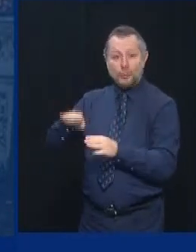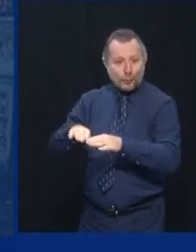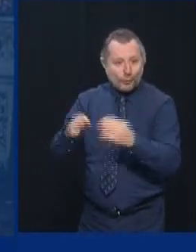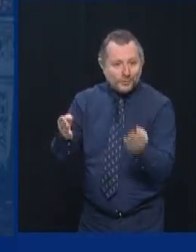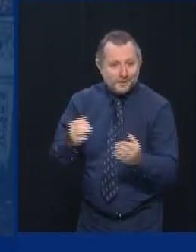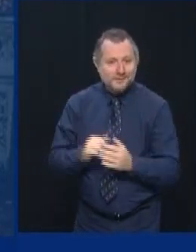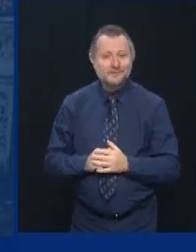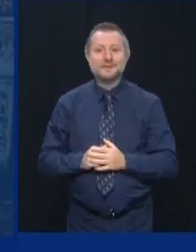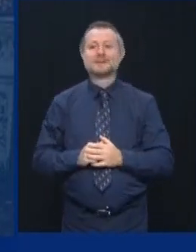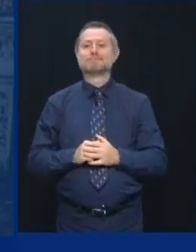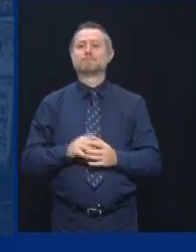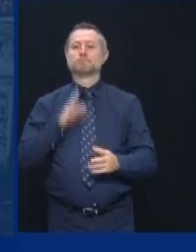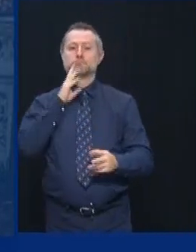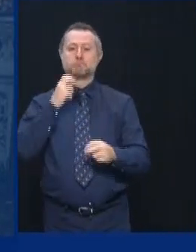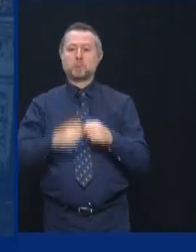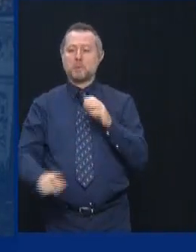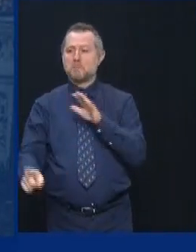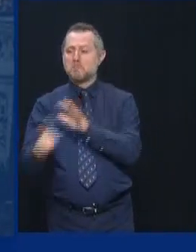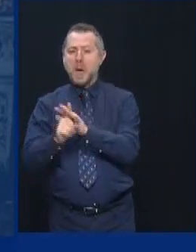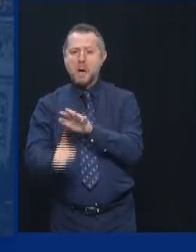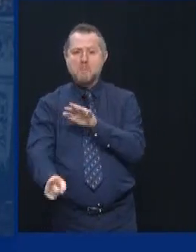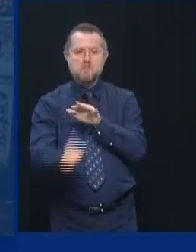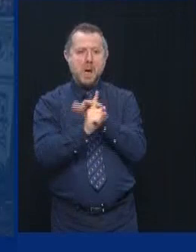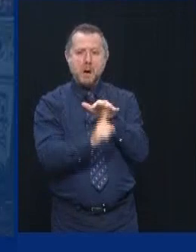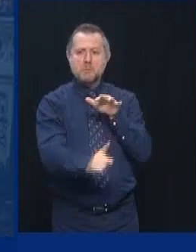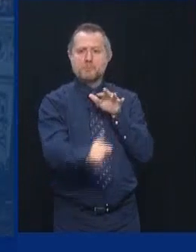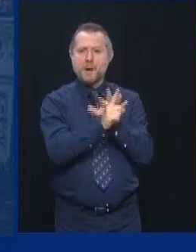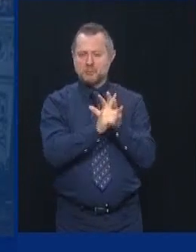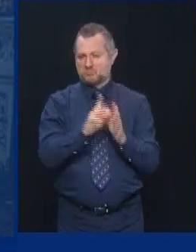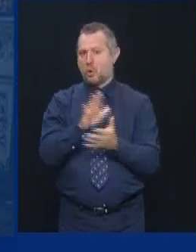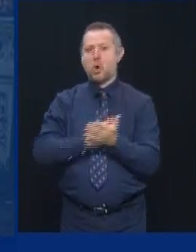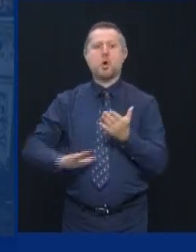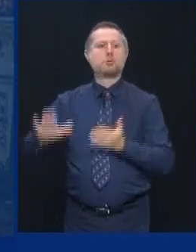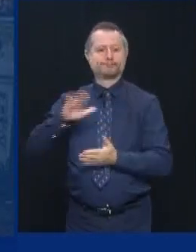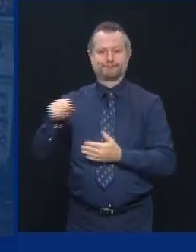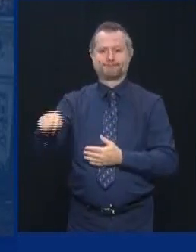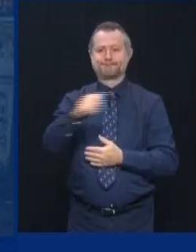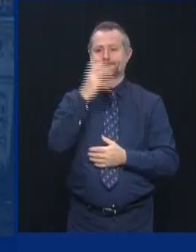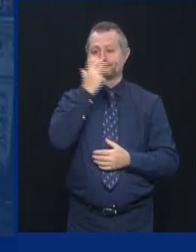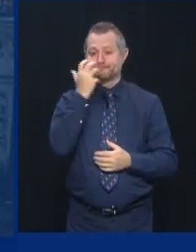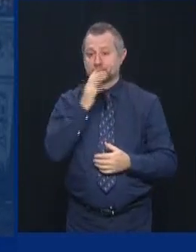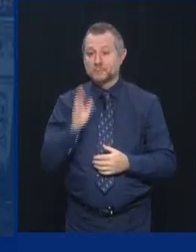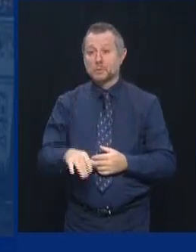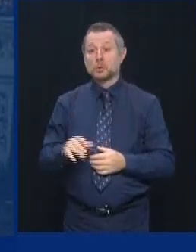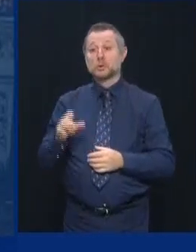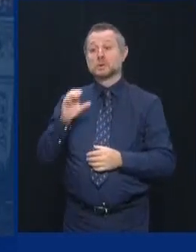ARE ALMOST A PREDICTOR OF INCREASED INFECTION RATE. COLLEGES OPENING.